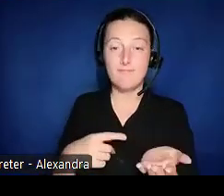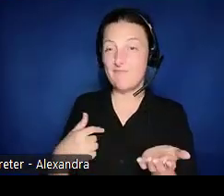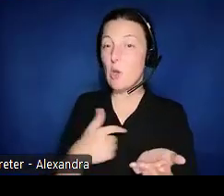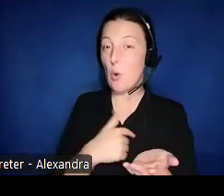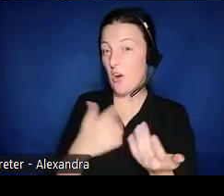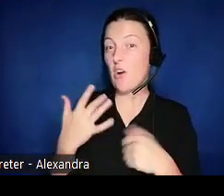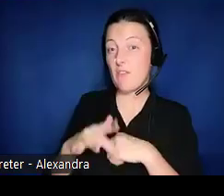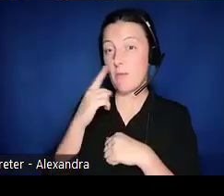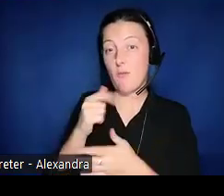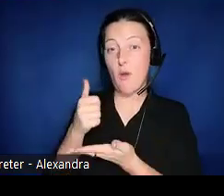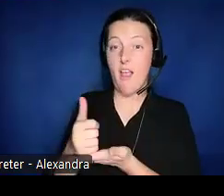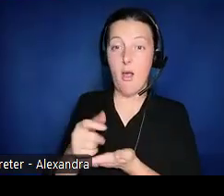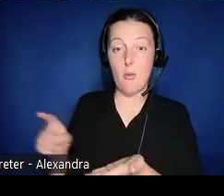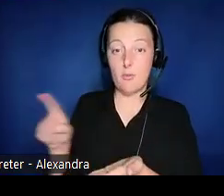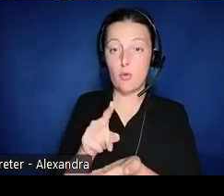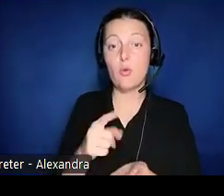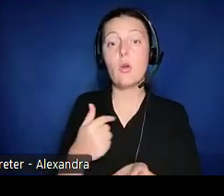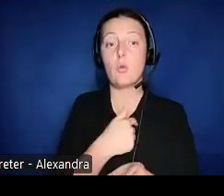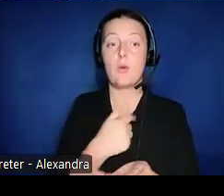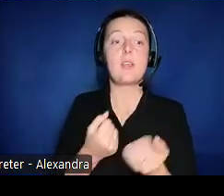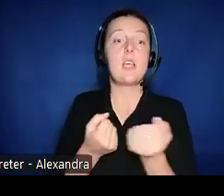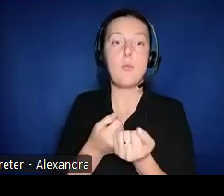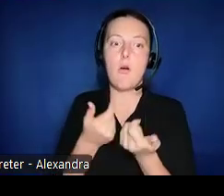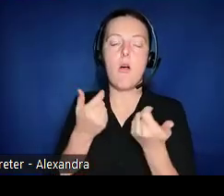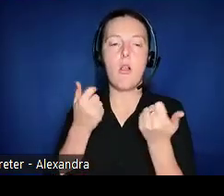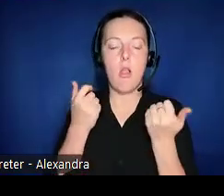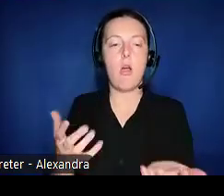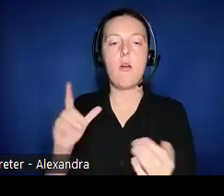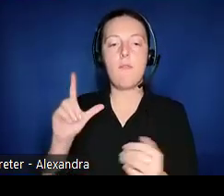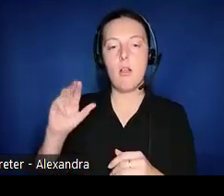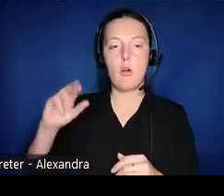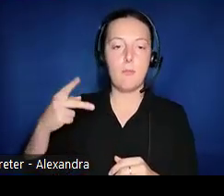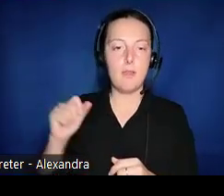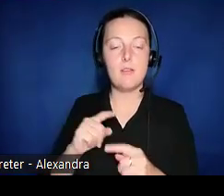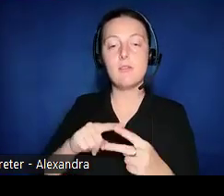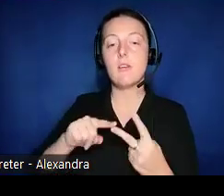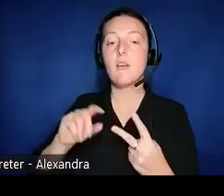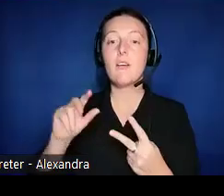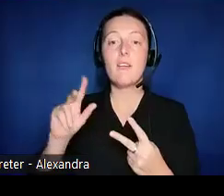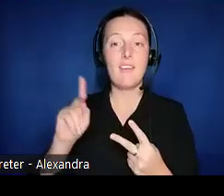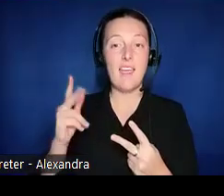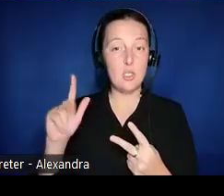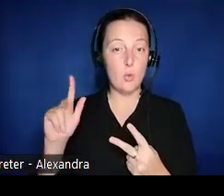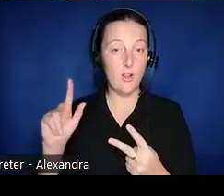a large number of LRPs, K23s, and RO1's so far. Uh if you need a power analysis, if a reviewer